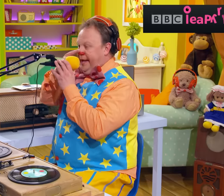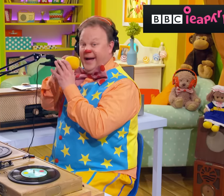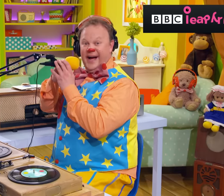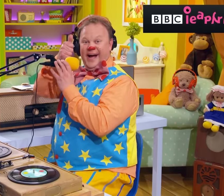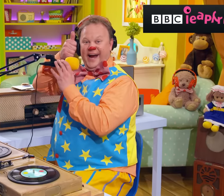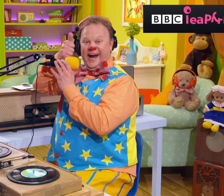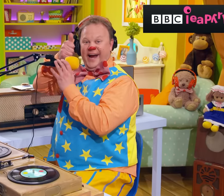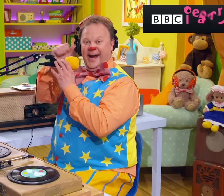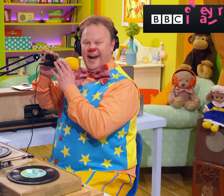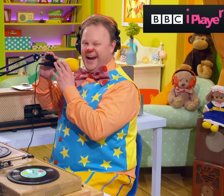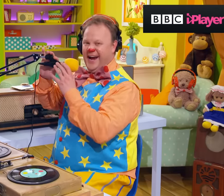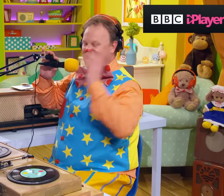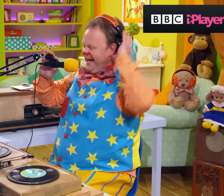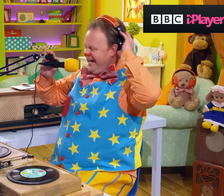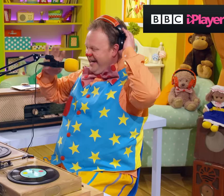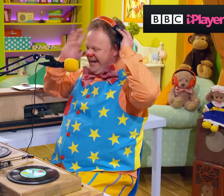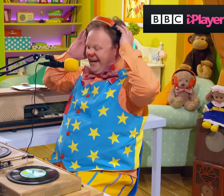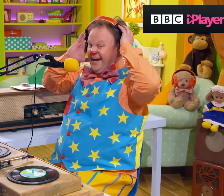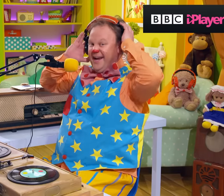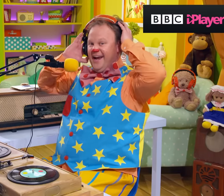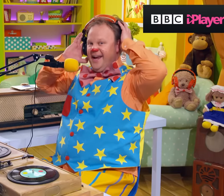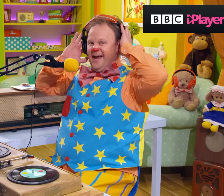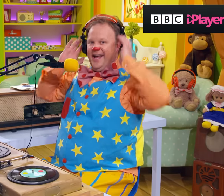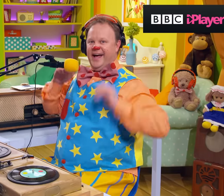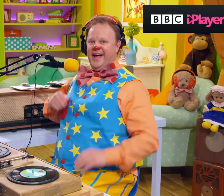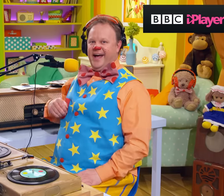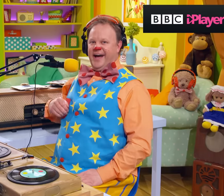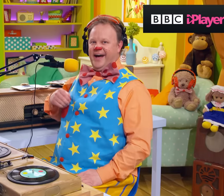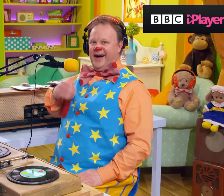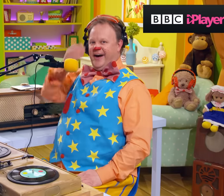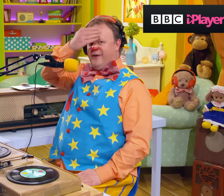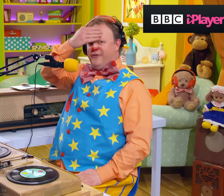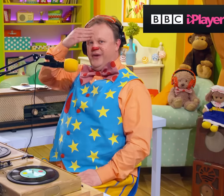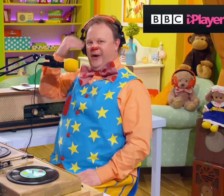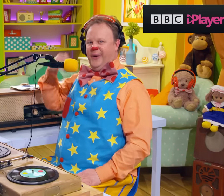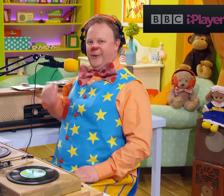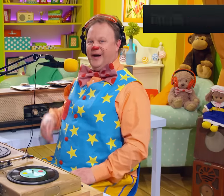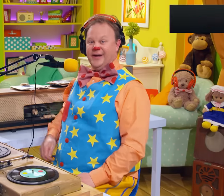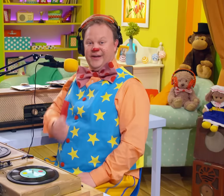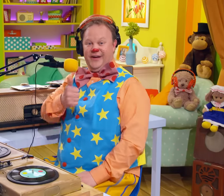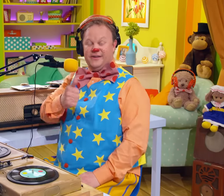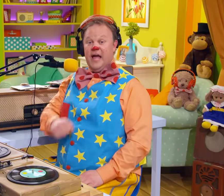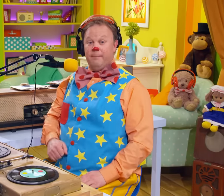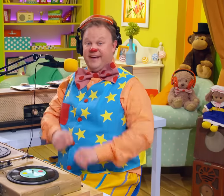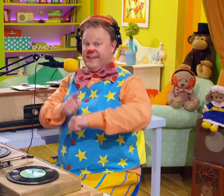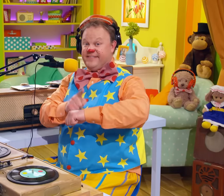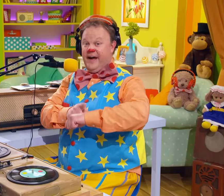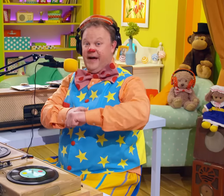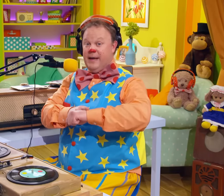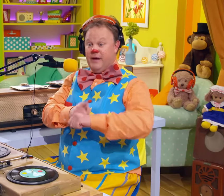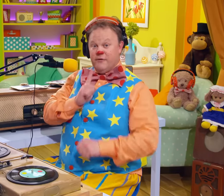that's better mr tumble we can hear you loud and clear now oh phew good because it's time